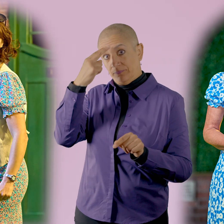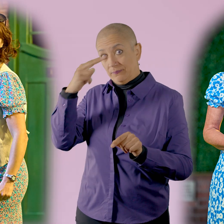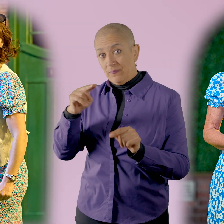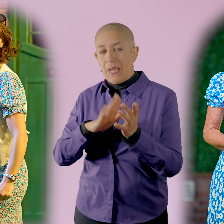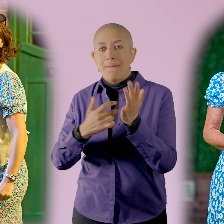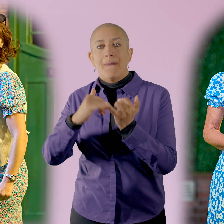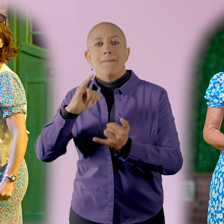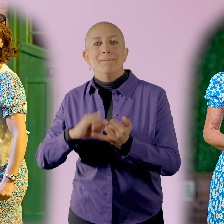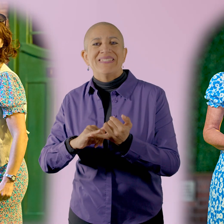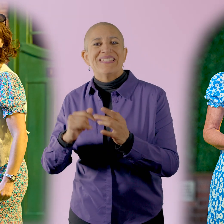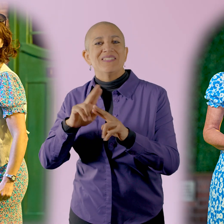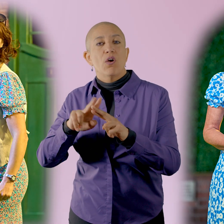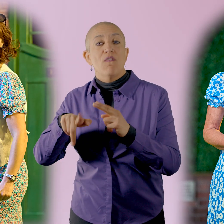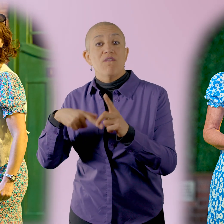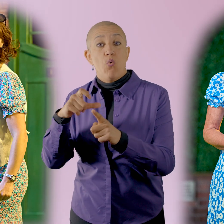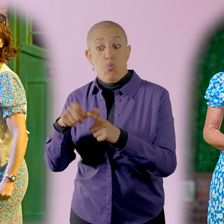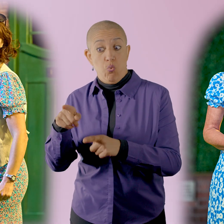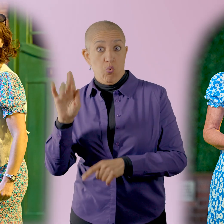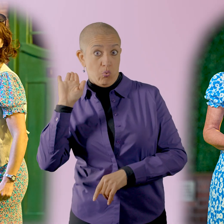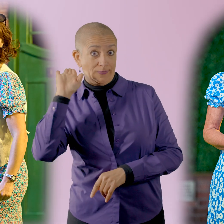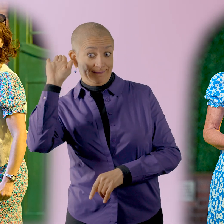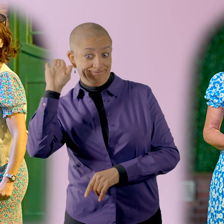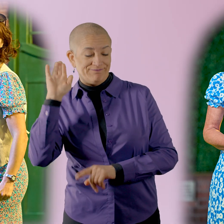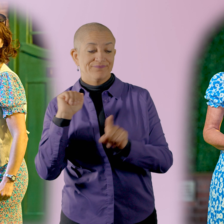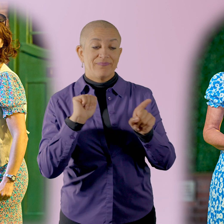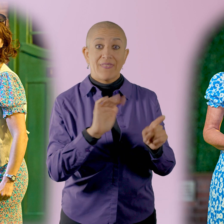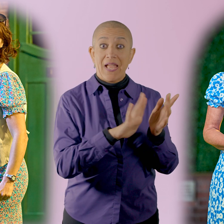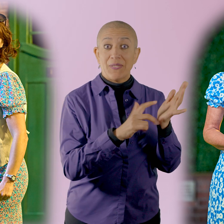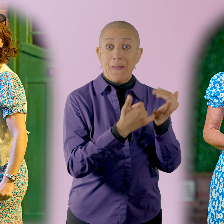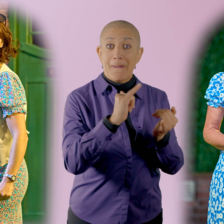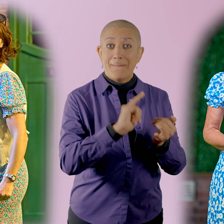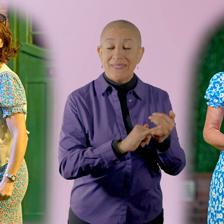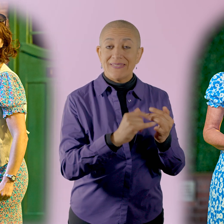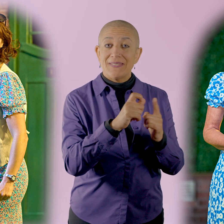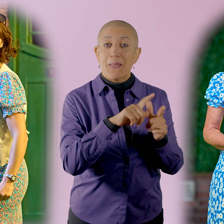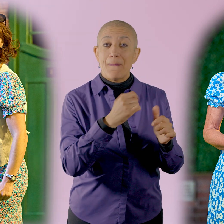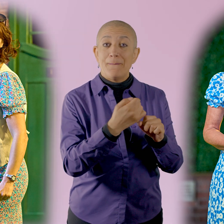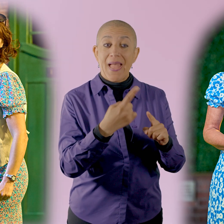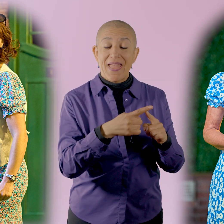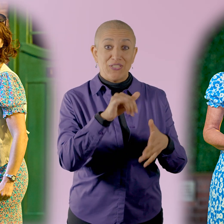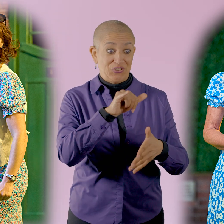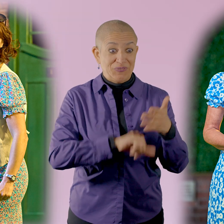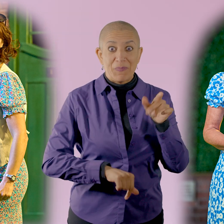the wives of two wealthy citizens.